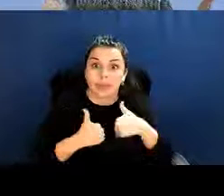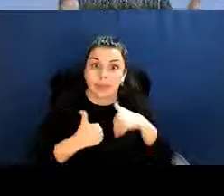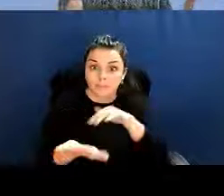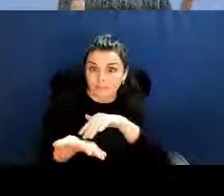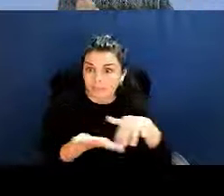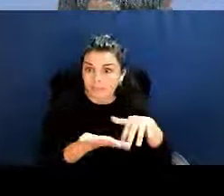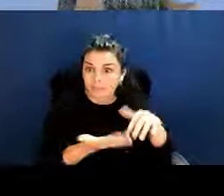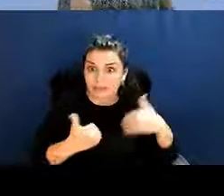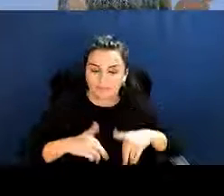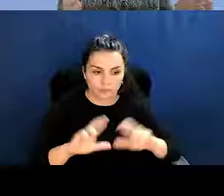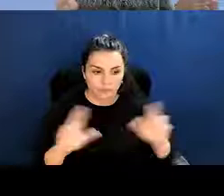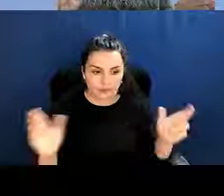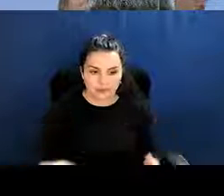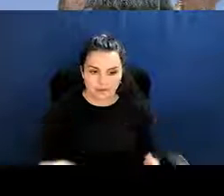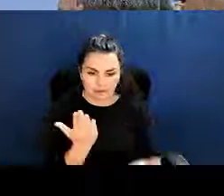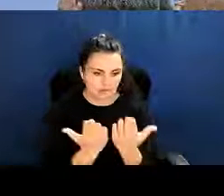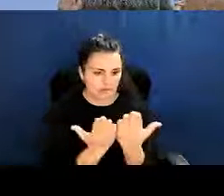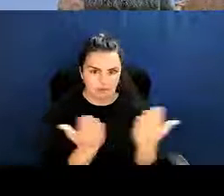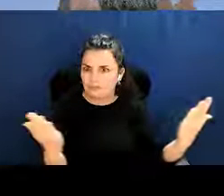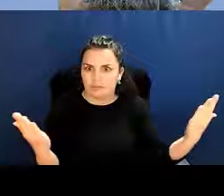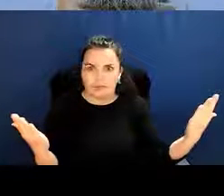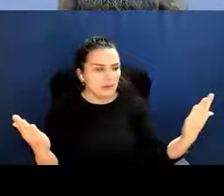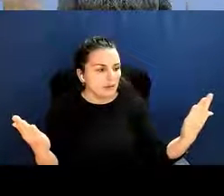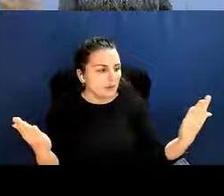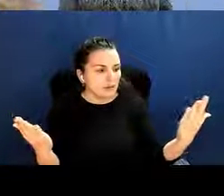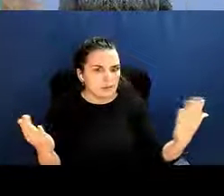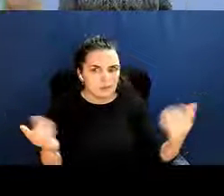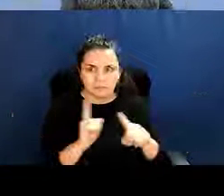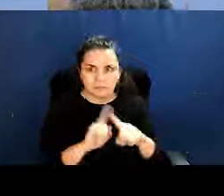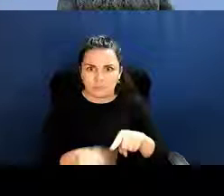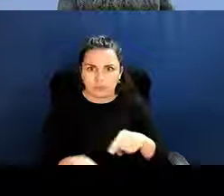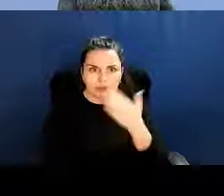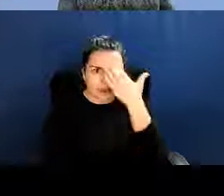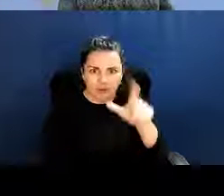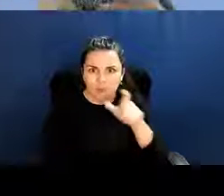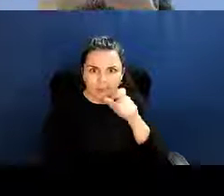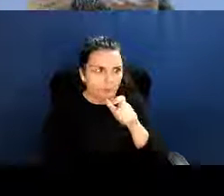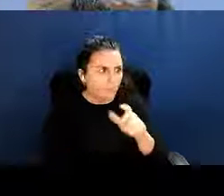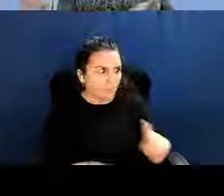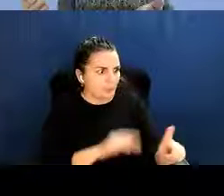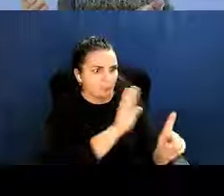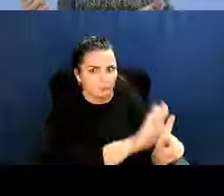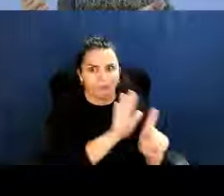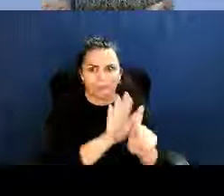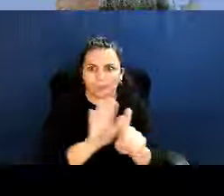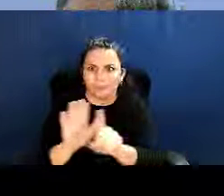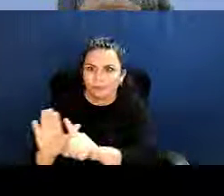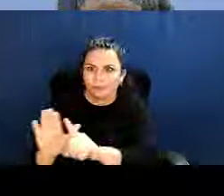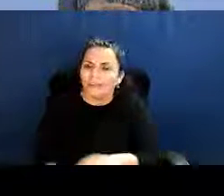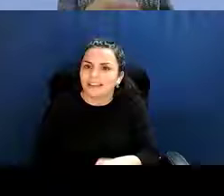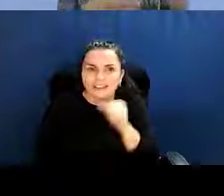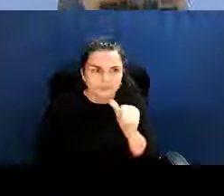but I have no connection. I don't have the corresponding set of information to tell me